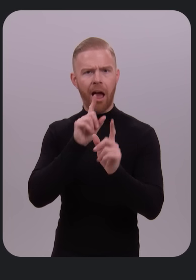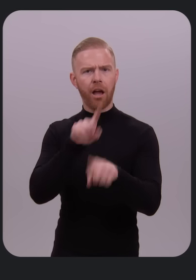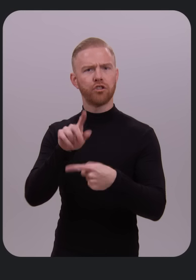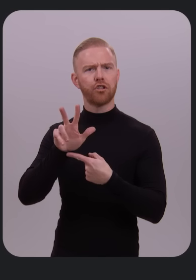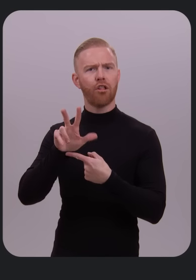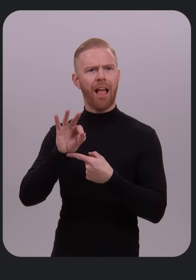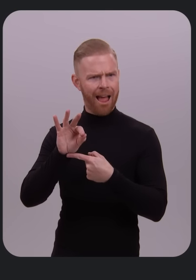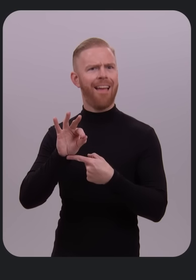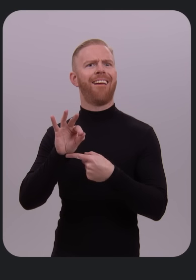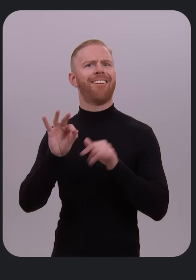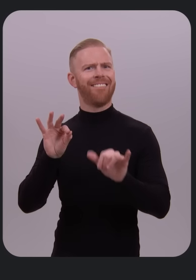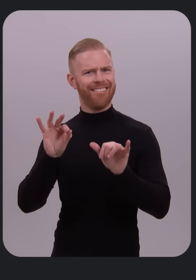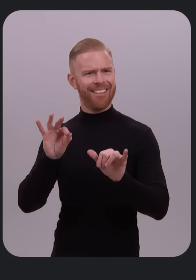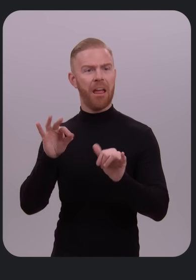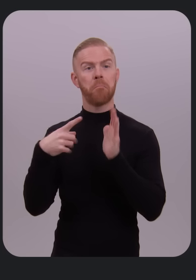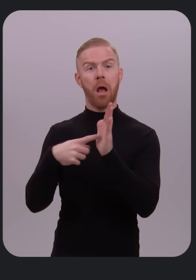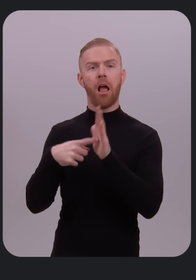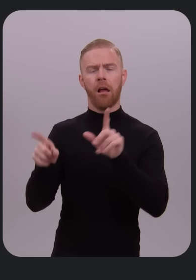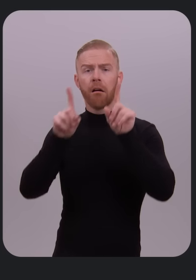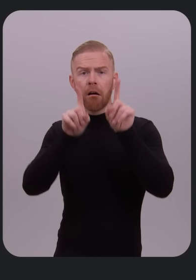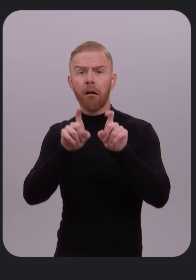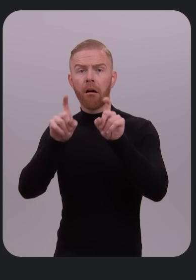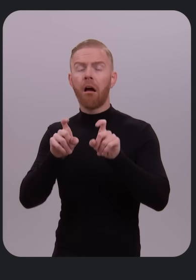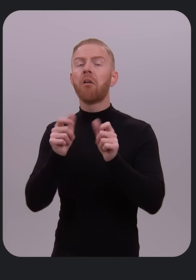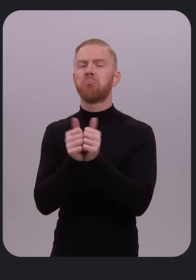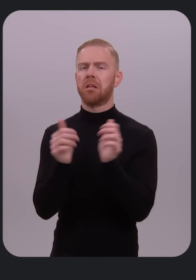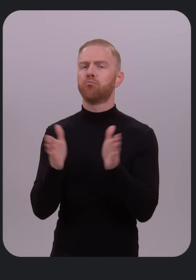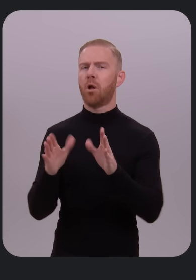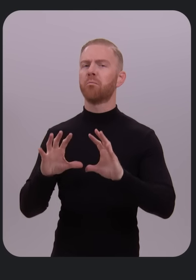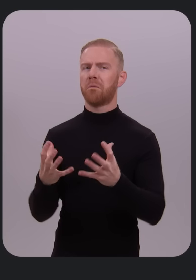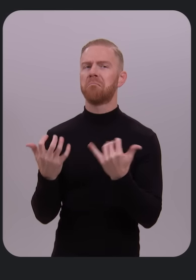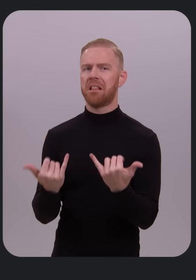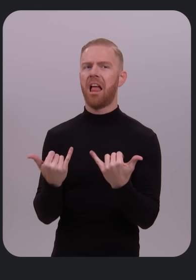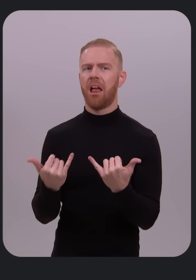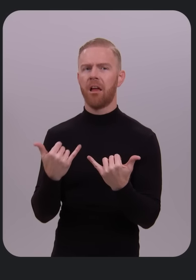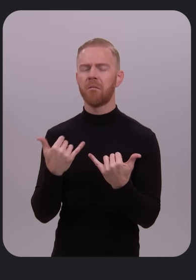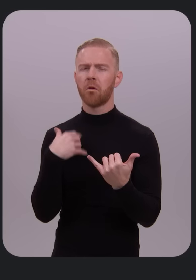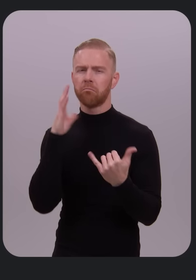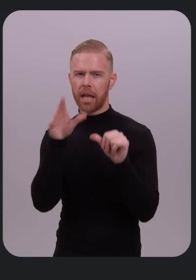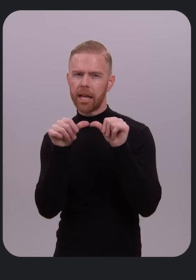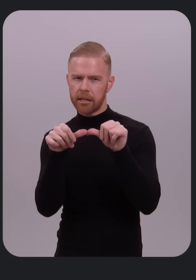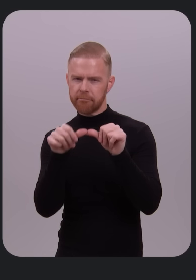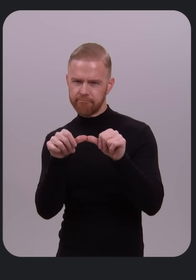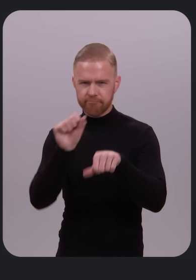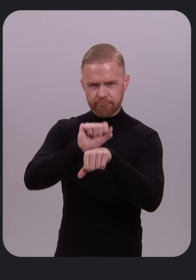This model is currently testing with a small group. And we'll continue our work on different approaches,